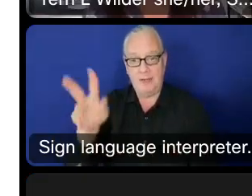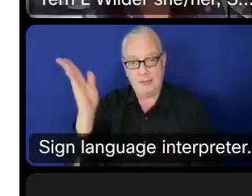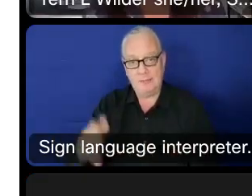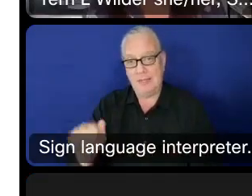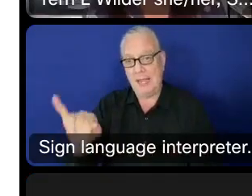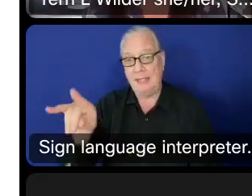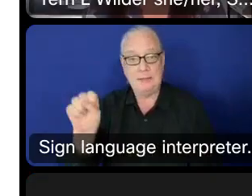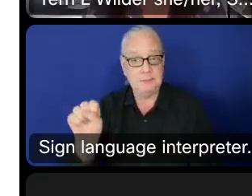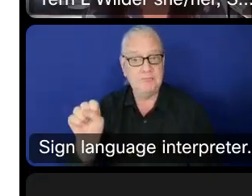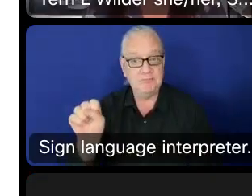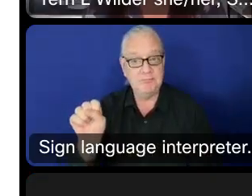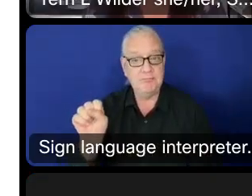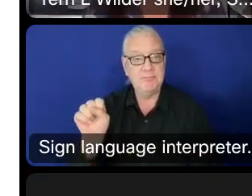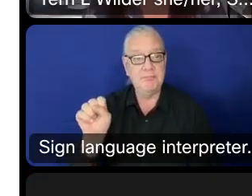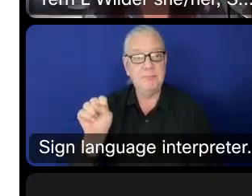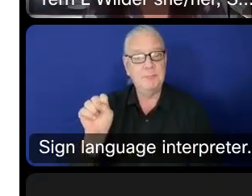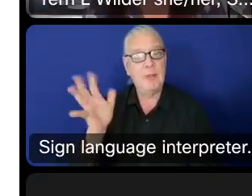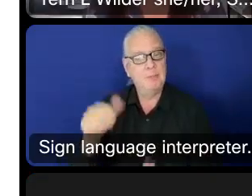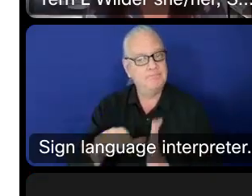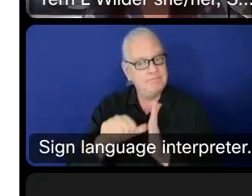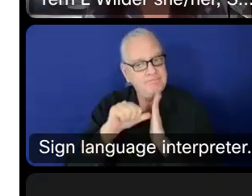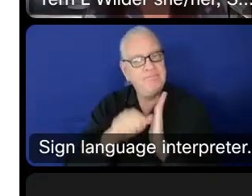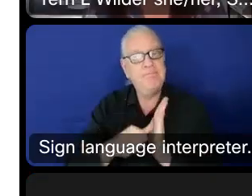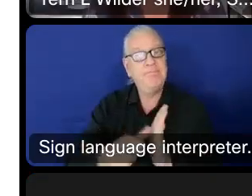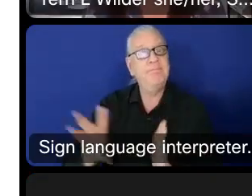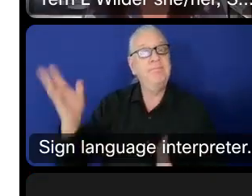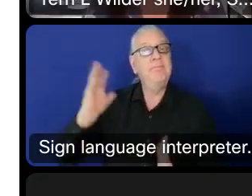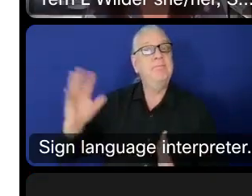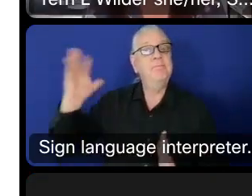the things that I can say is that from the very beginning of